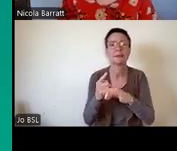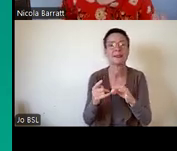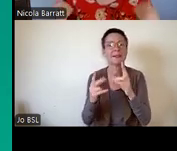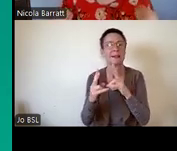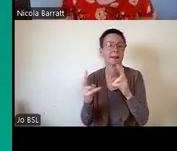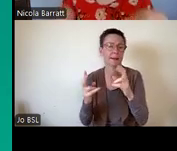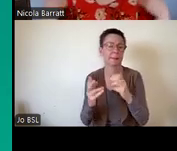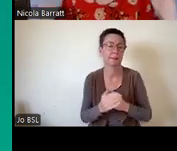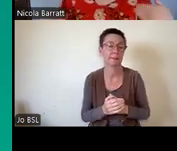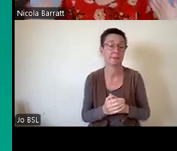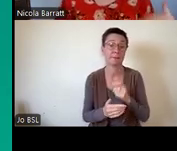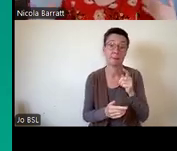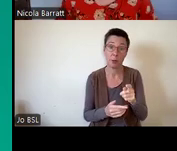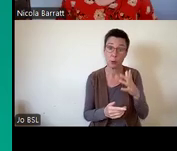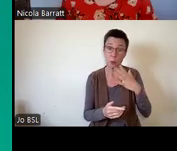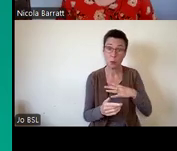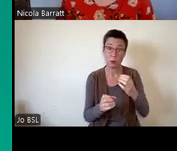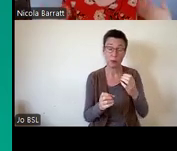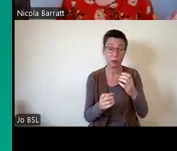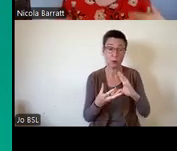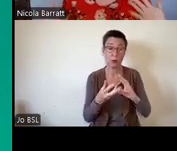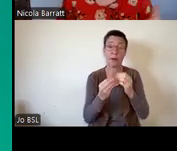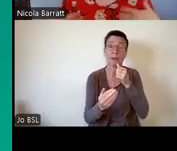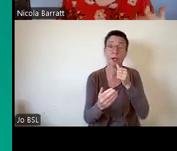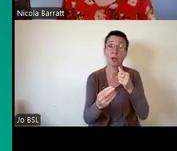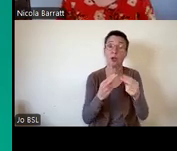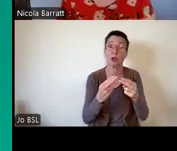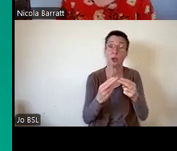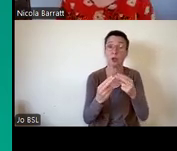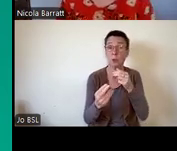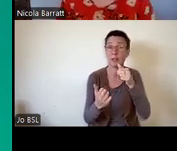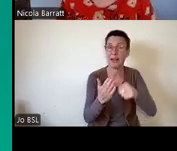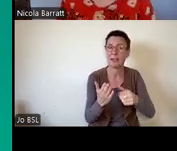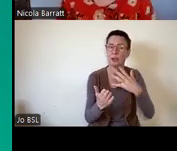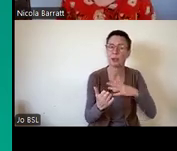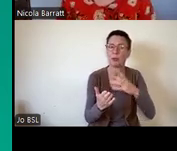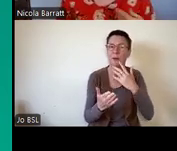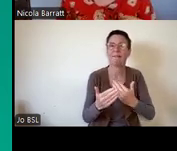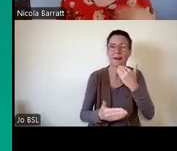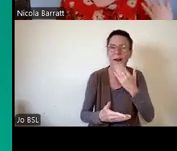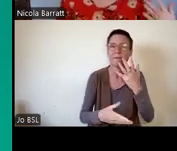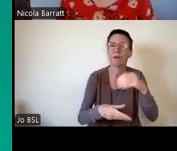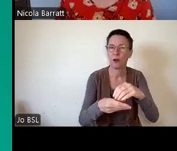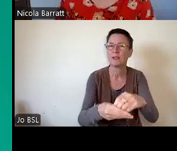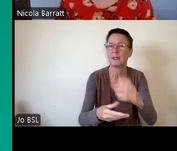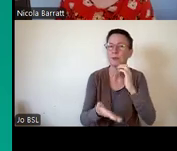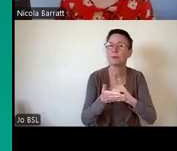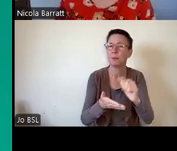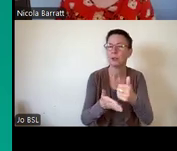then you need to make sure you're doing enough content in order to be publishing it regularly. For instance, publishing it monthly.